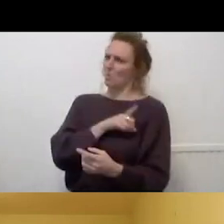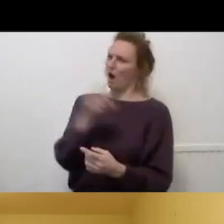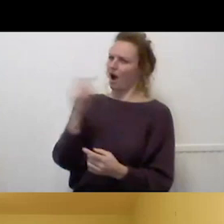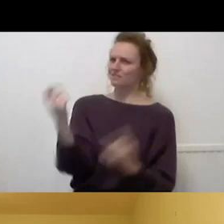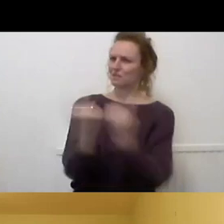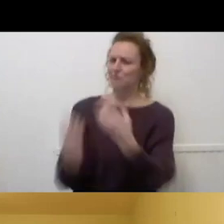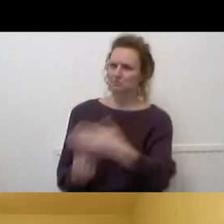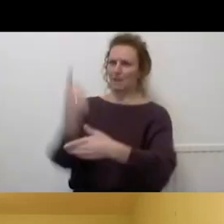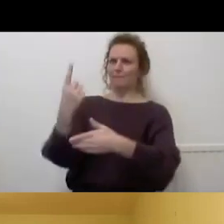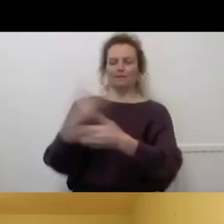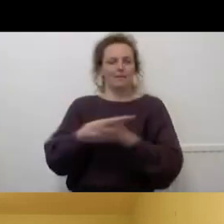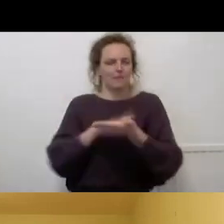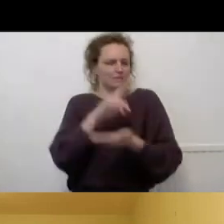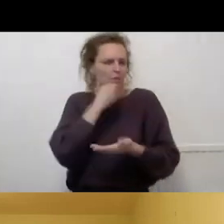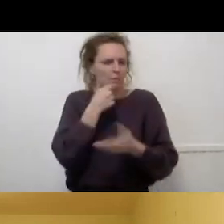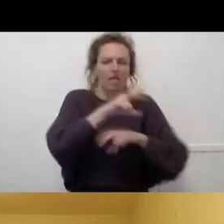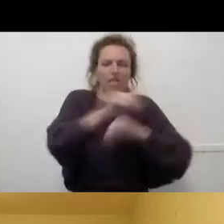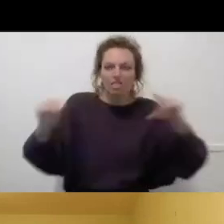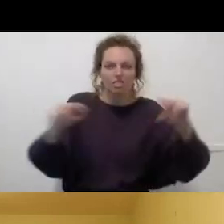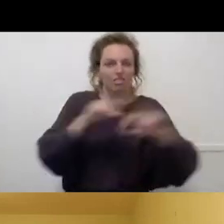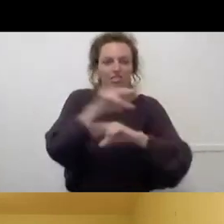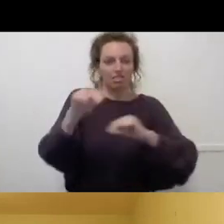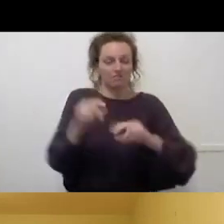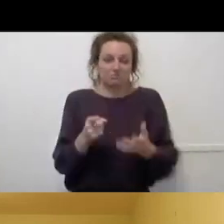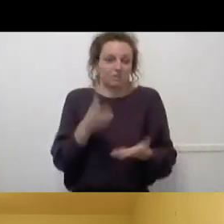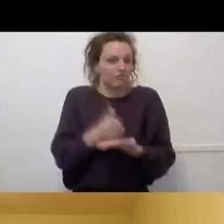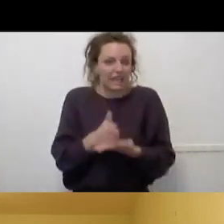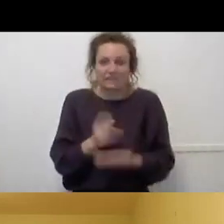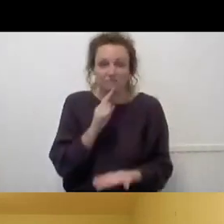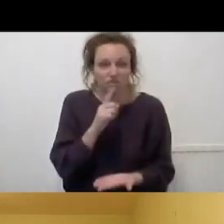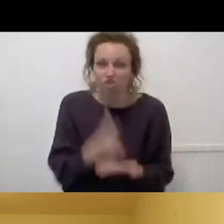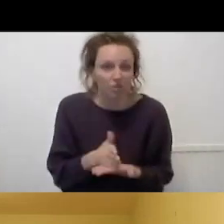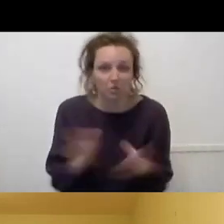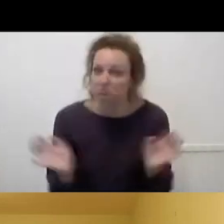We have a right to know how things work, especially those things that affect us so